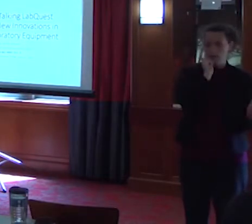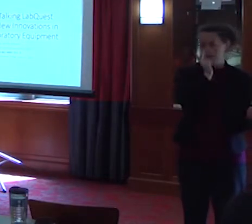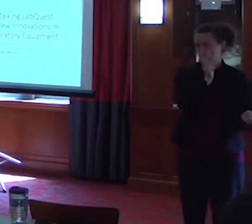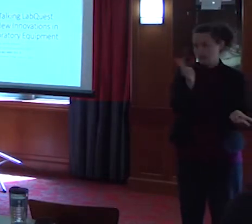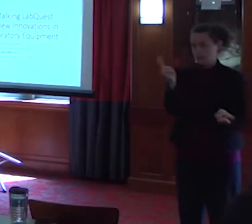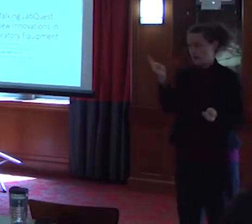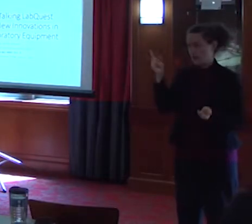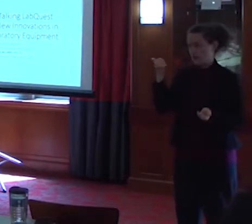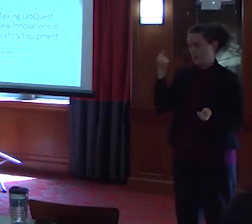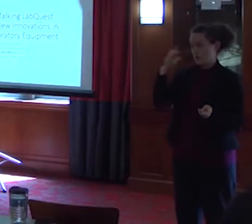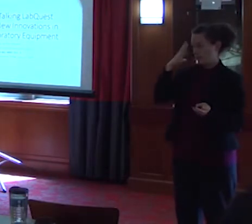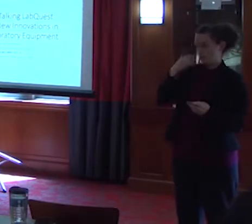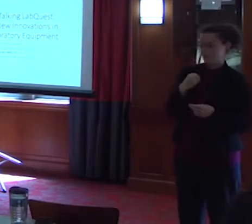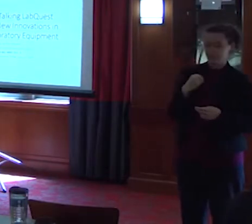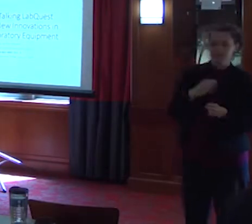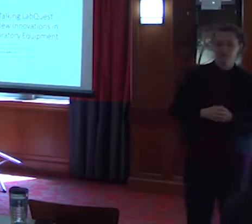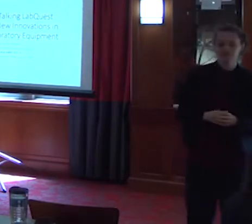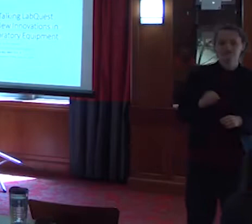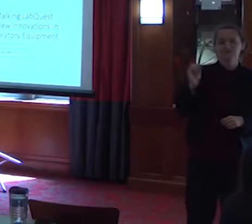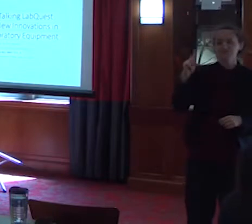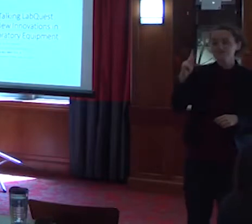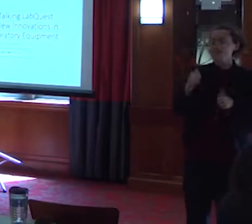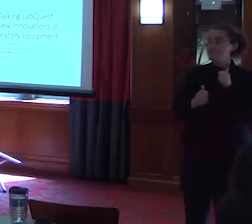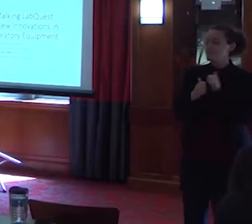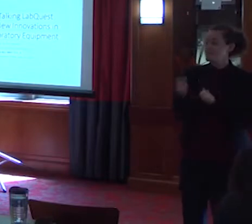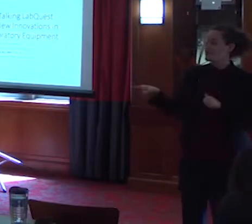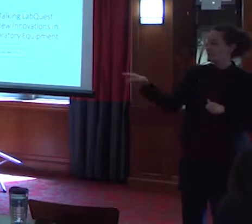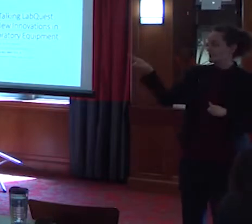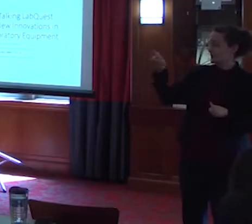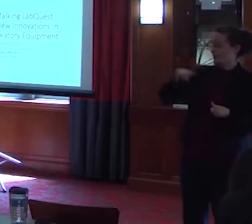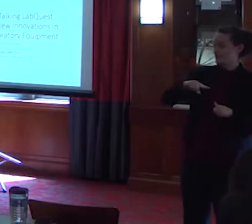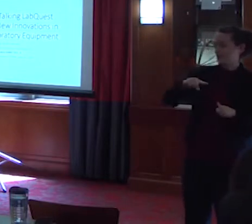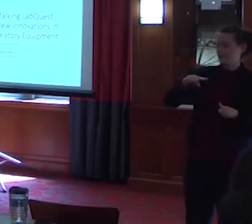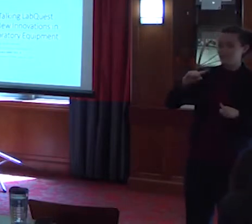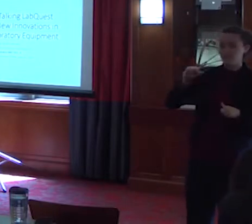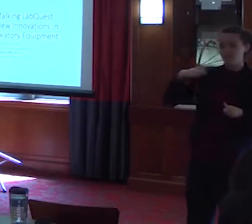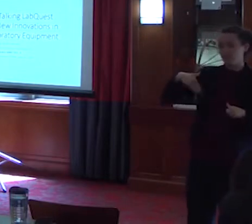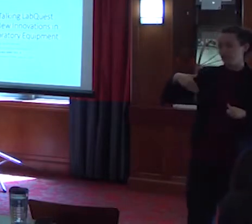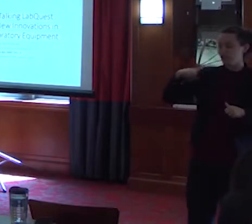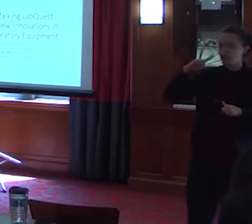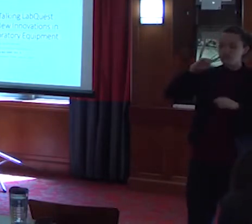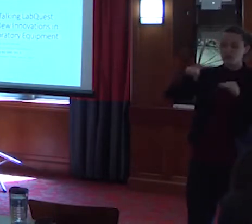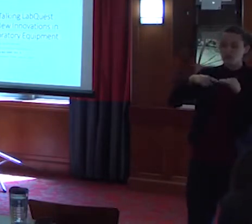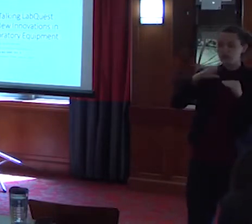As well as, our company is comprised entirely of scientists who are blind ourselves.